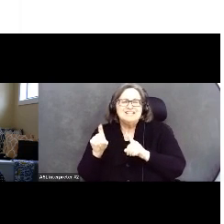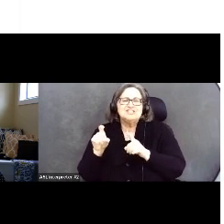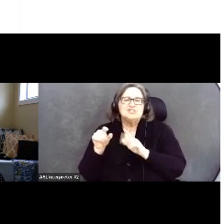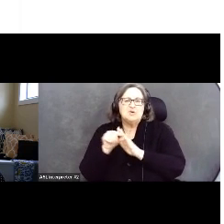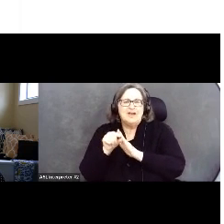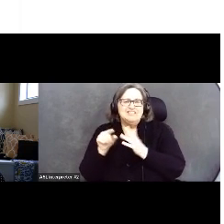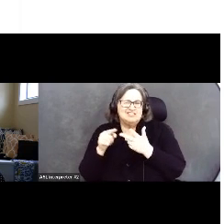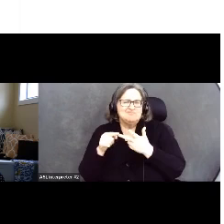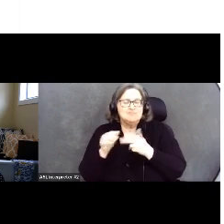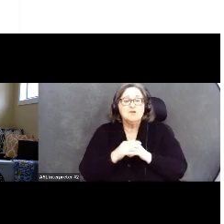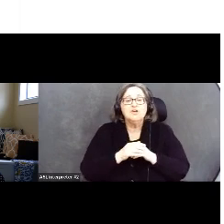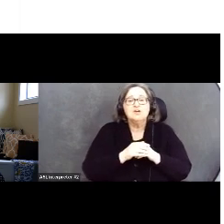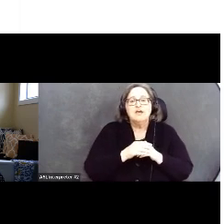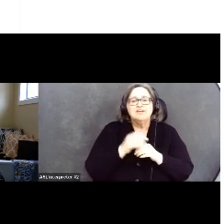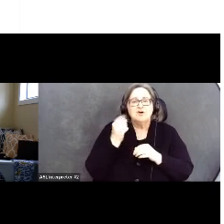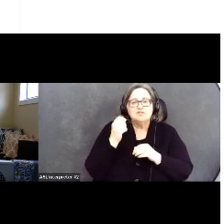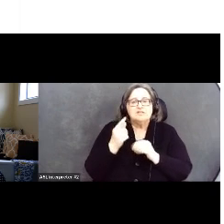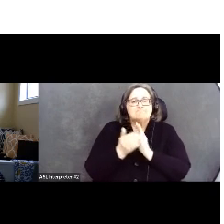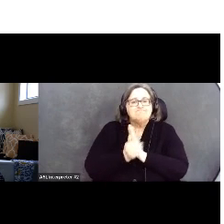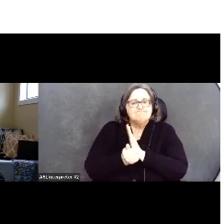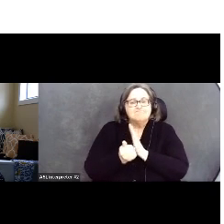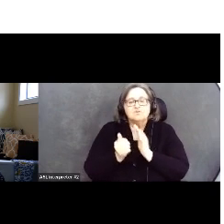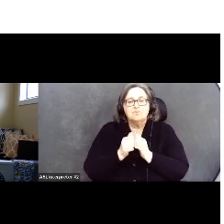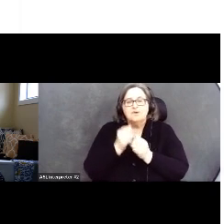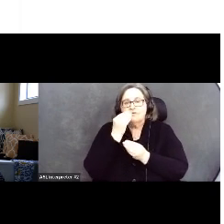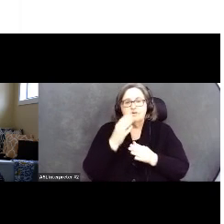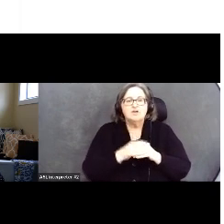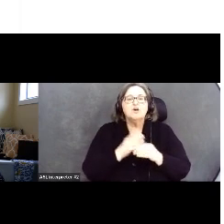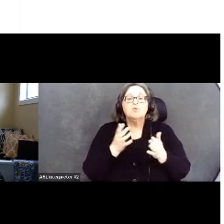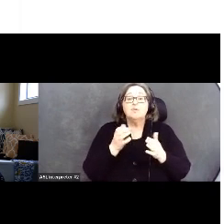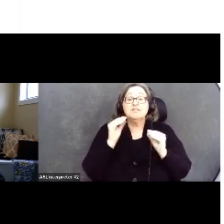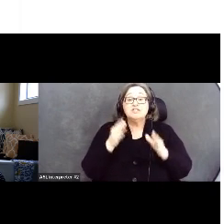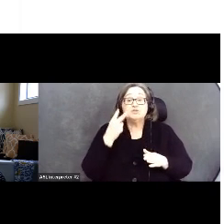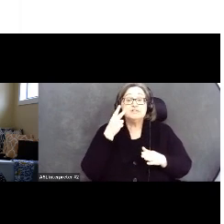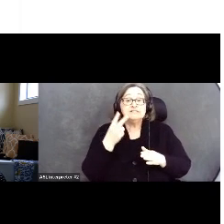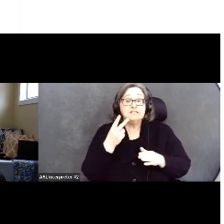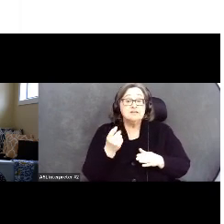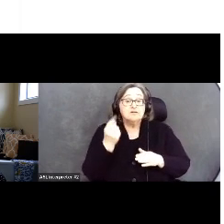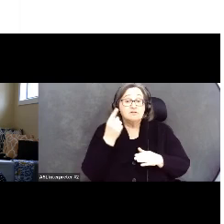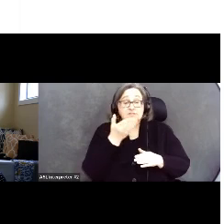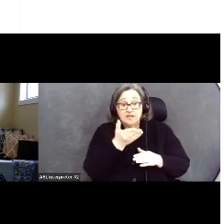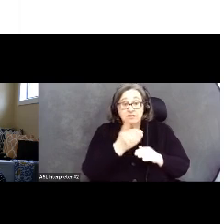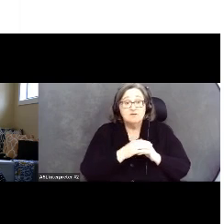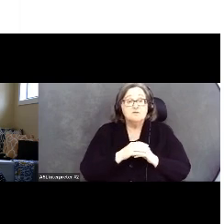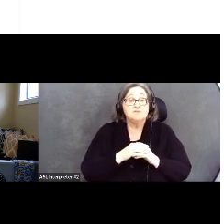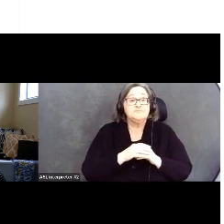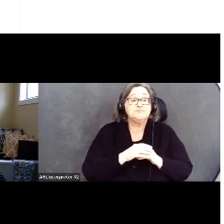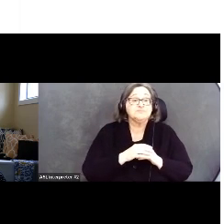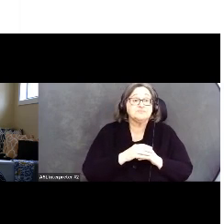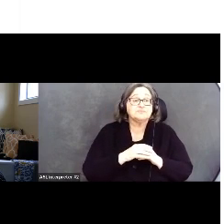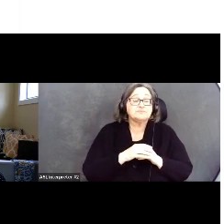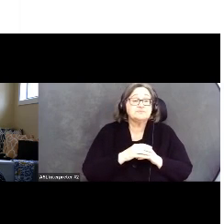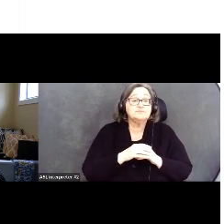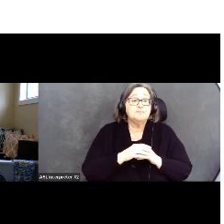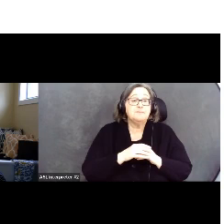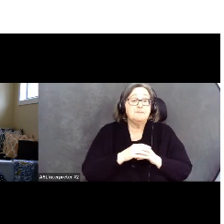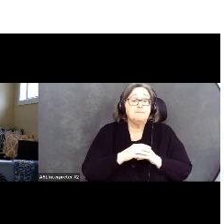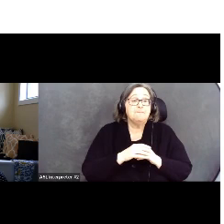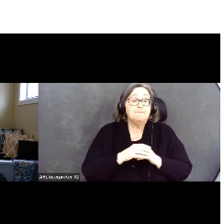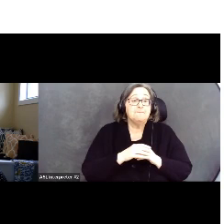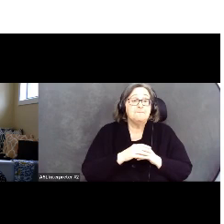What we want the teachers to see and resonate with is the next slide, please.